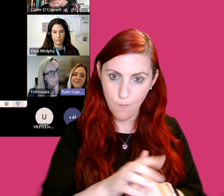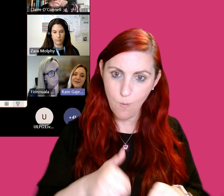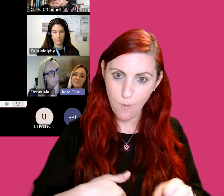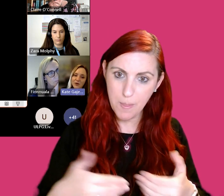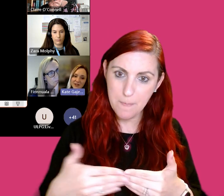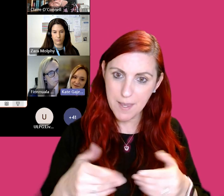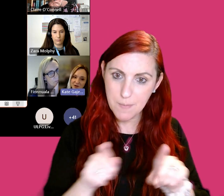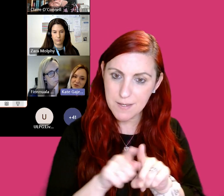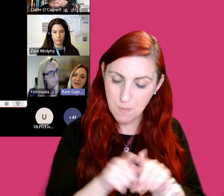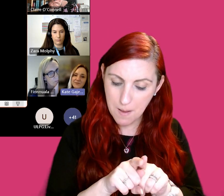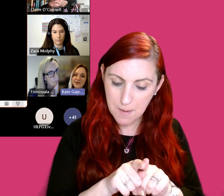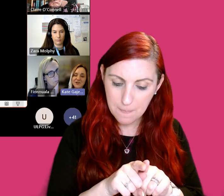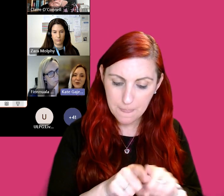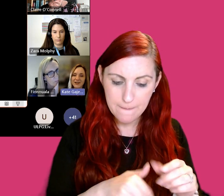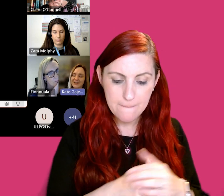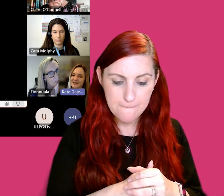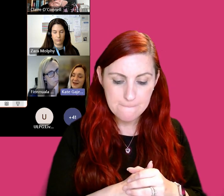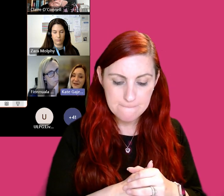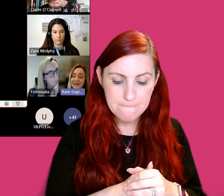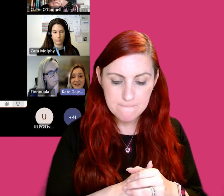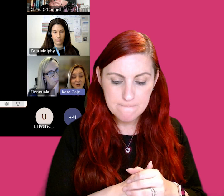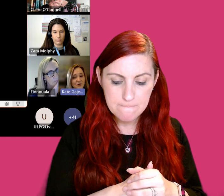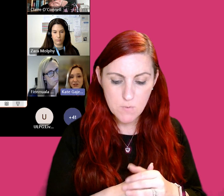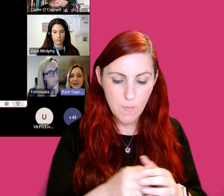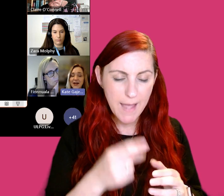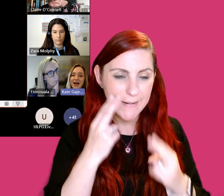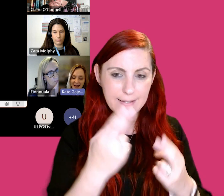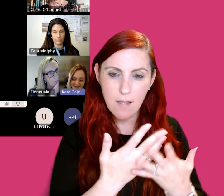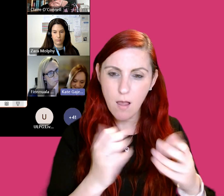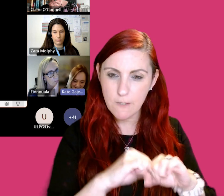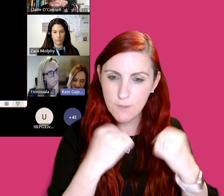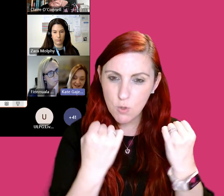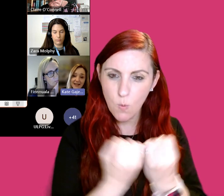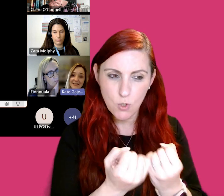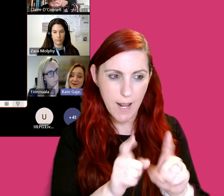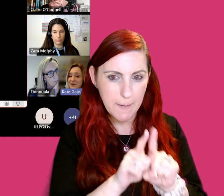um the importance of social and peer support that's I think it's crucial and H and Alisa